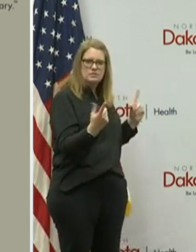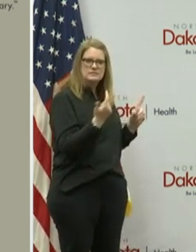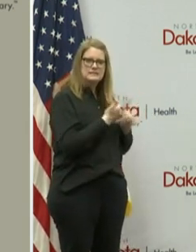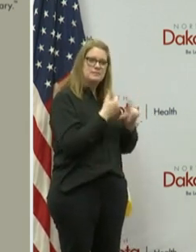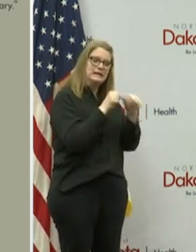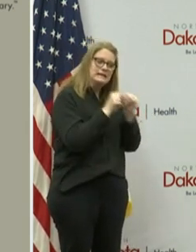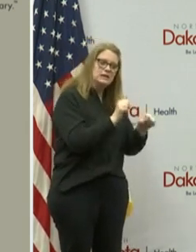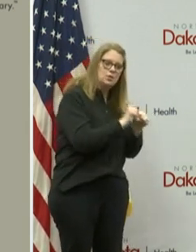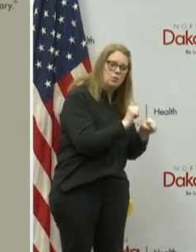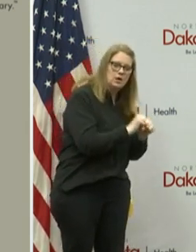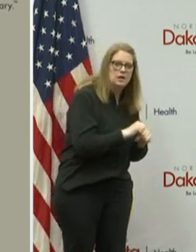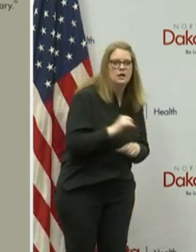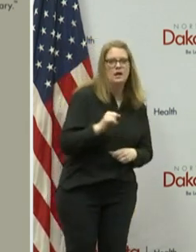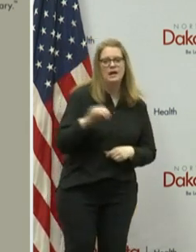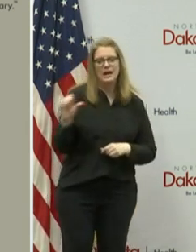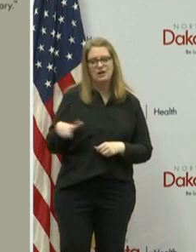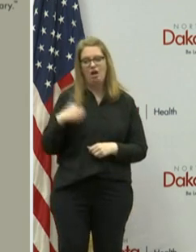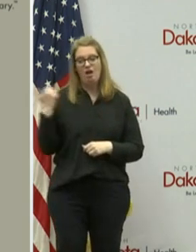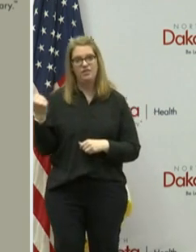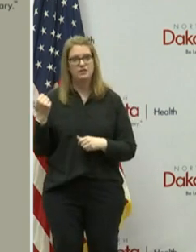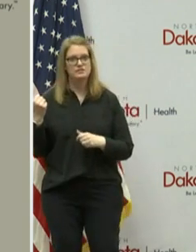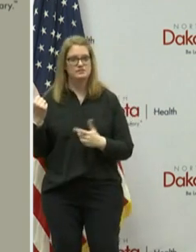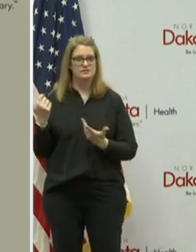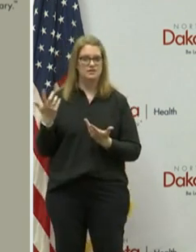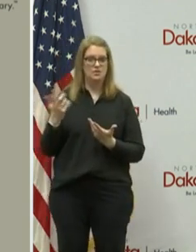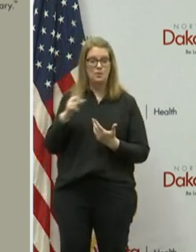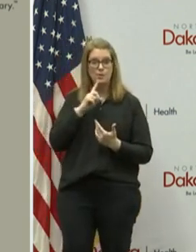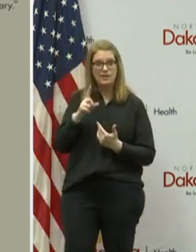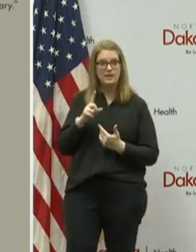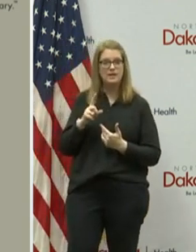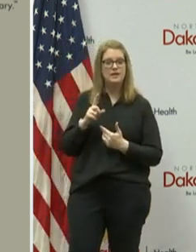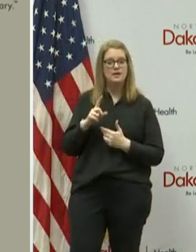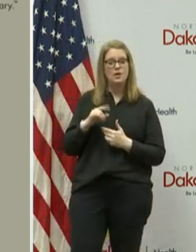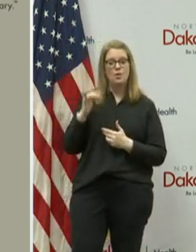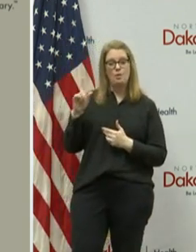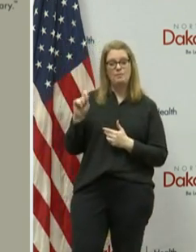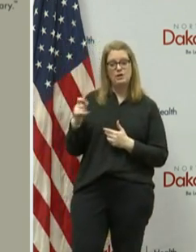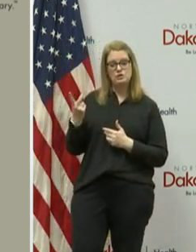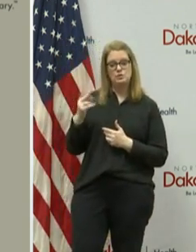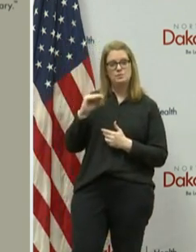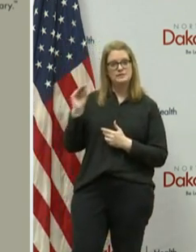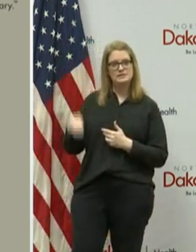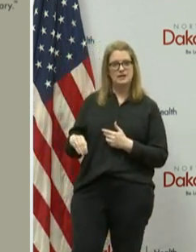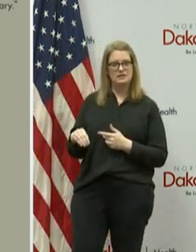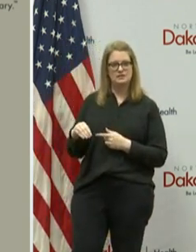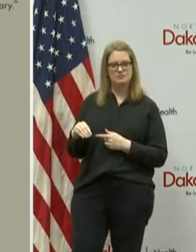OF THE RESPOND DENTS -- THAT RESPONDED ARE STAYING AT HOME ONLY GOING OUT FOR FOOD AND